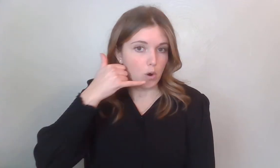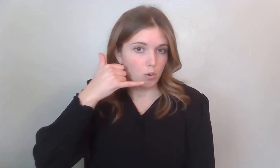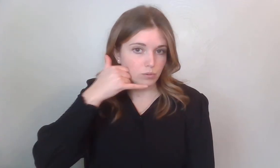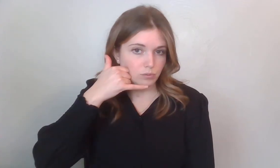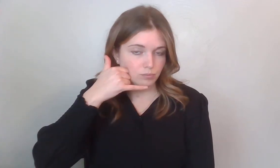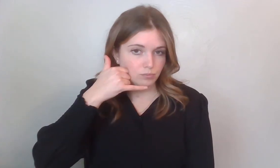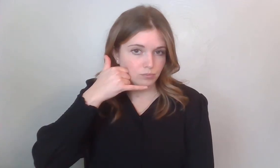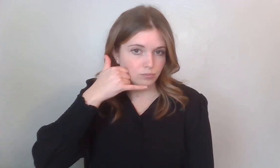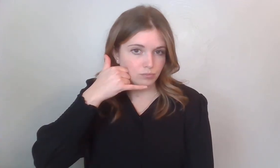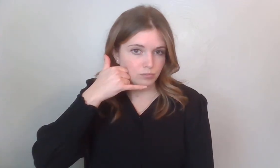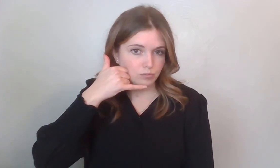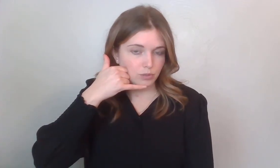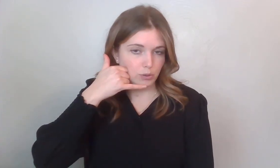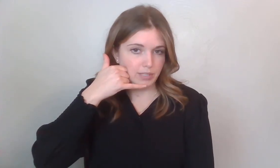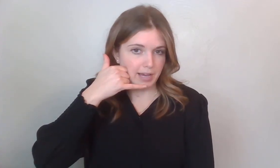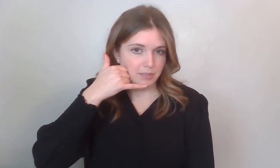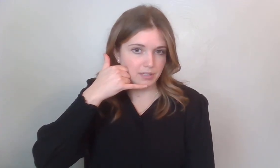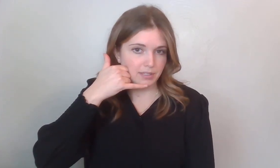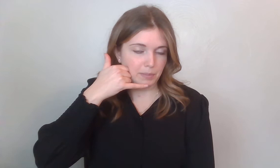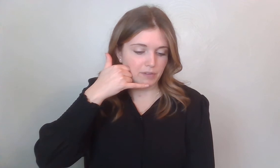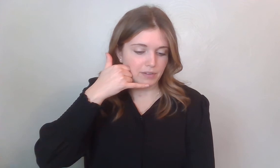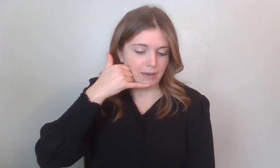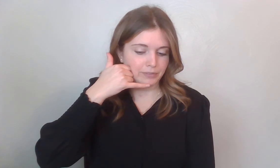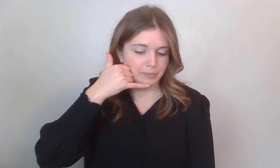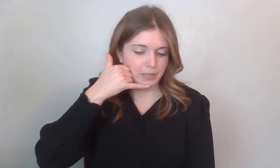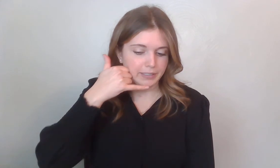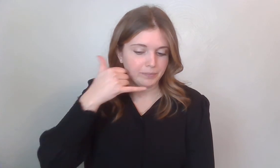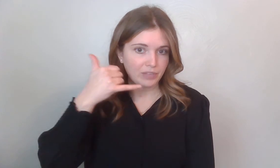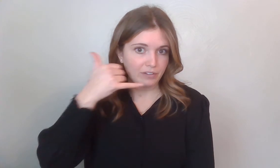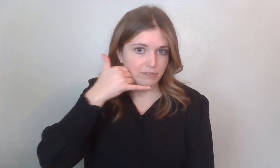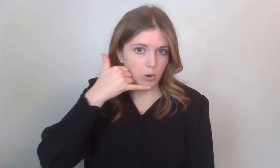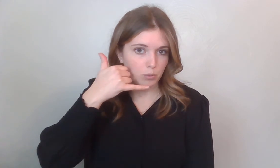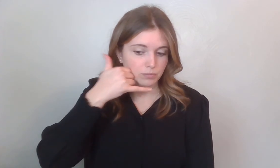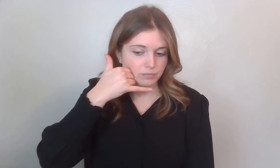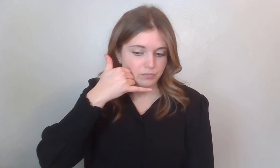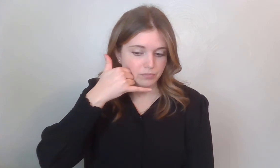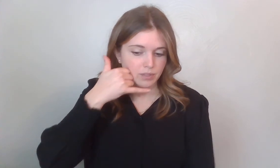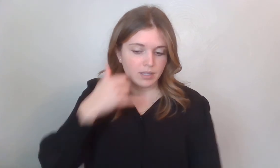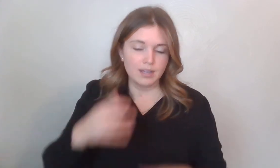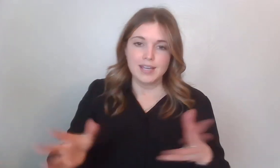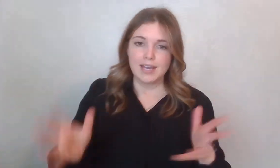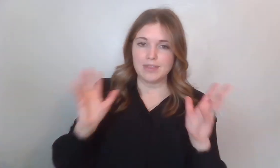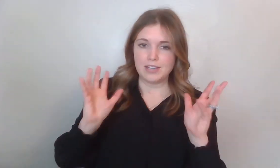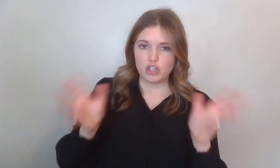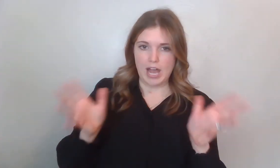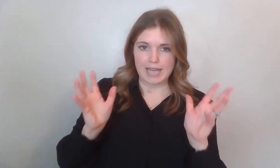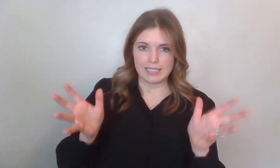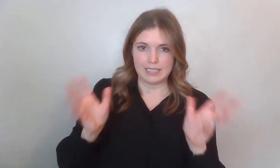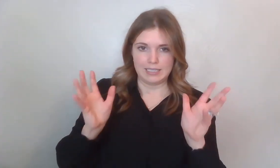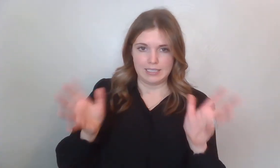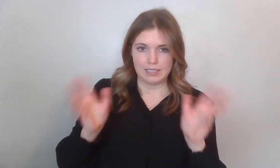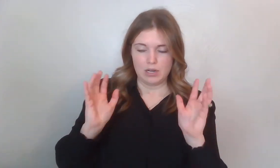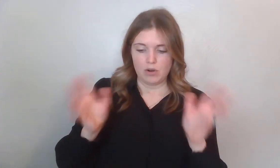PHONE two times This is part of a noun/verb pair. PHONE and then CHAT